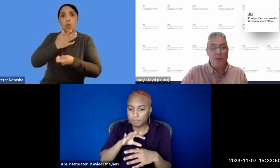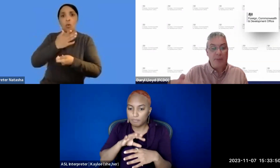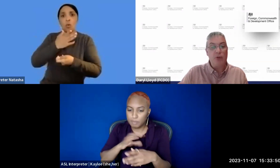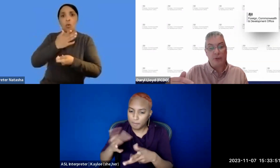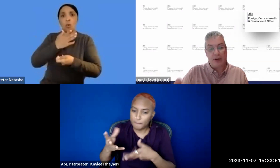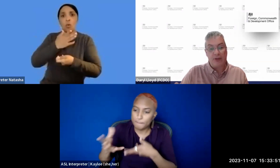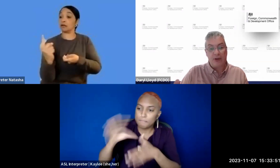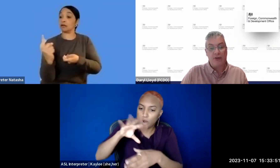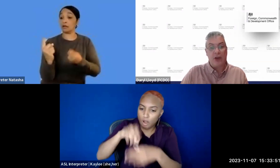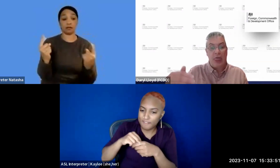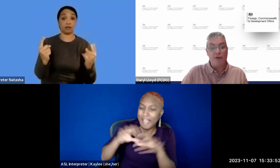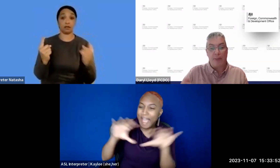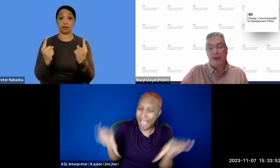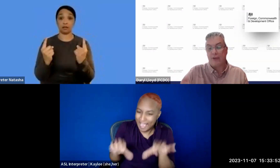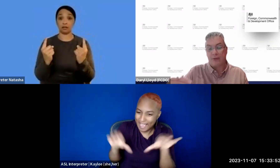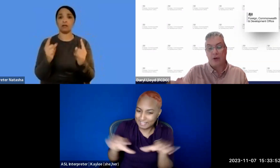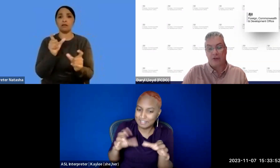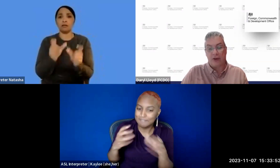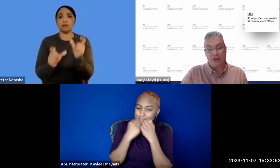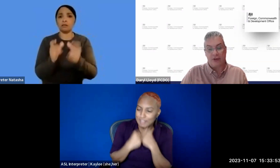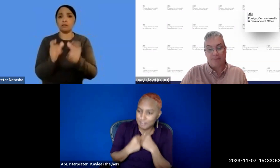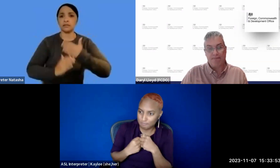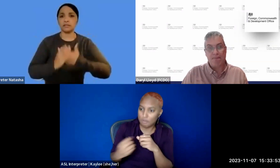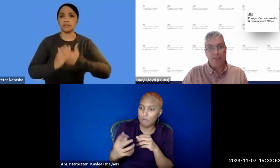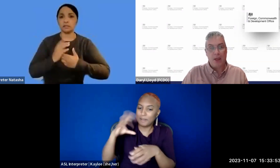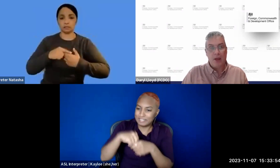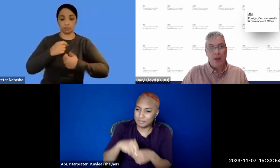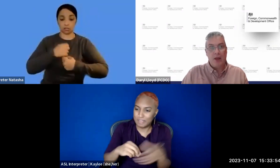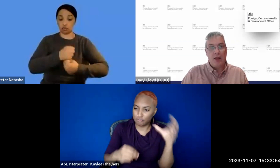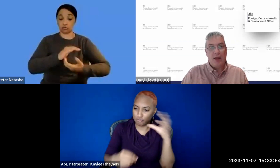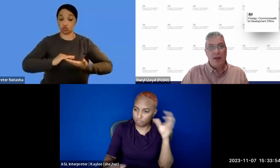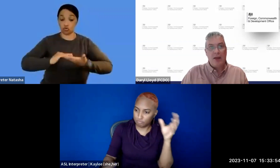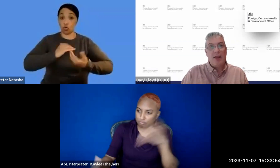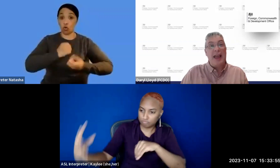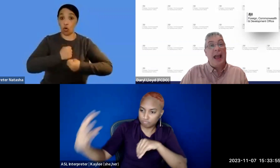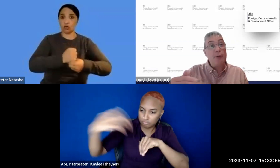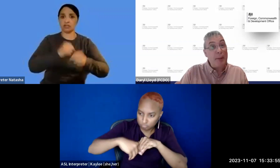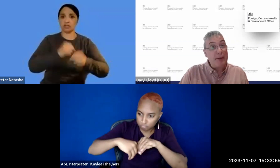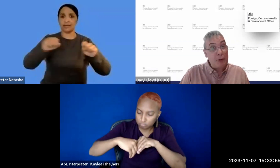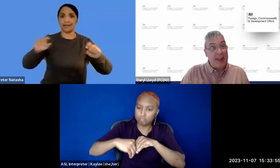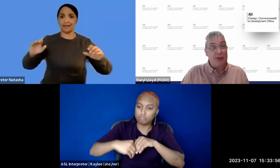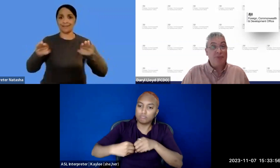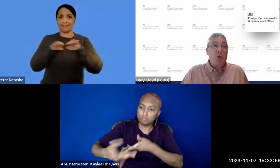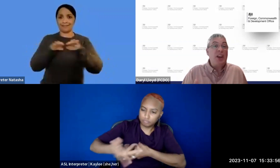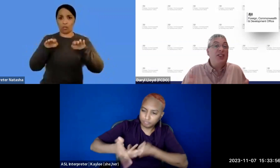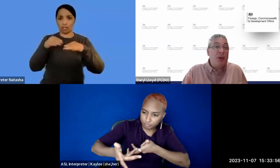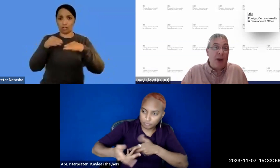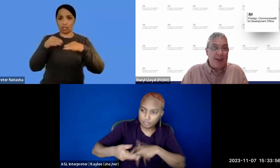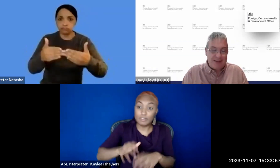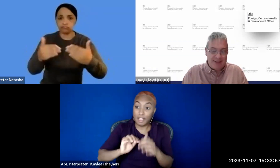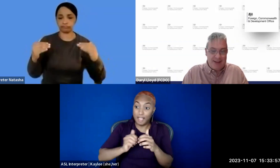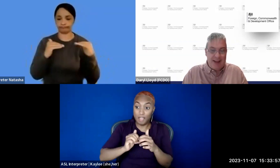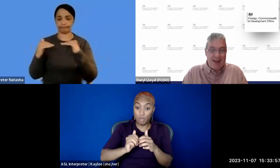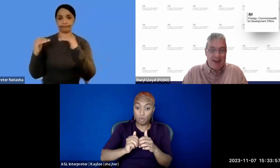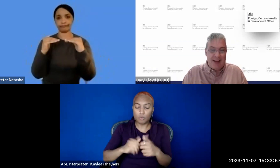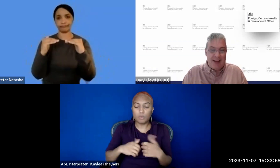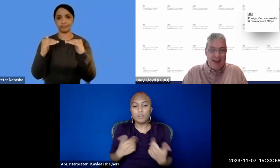of Persons with Disabilities and representative organizations. How are we doing that? In some ways, it's easy